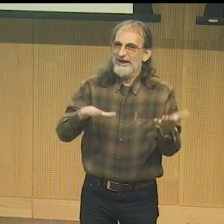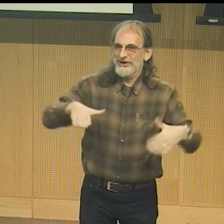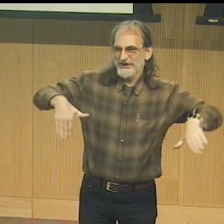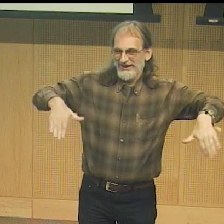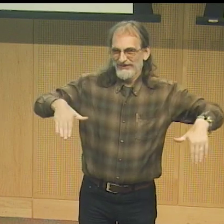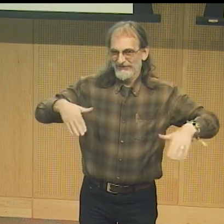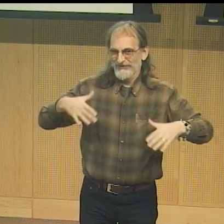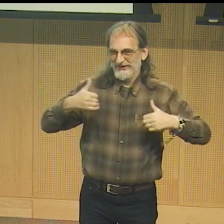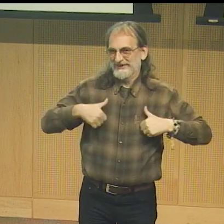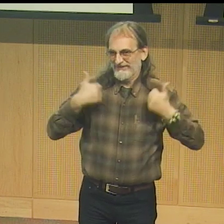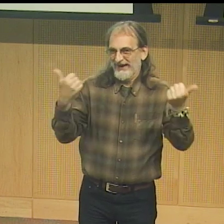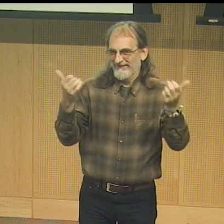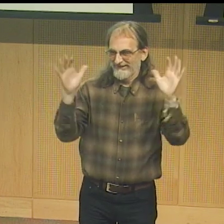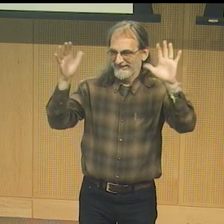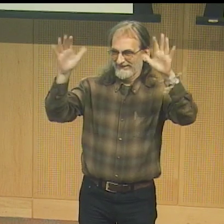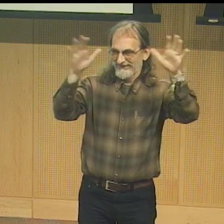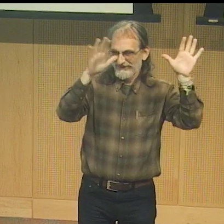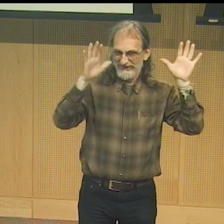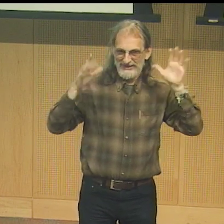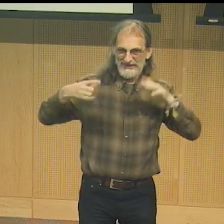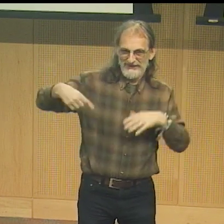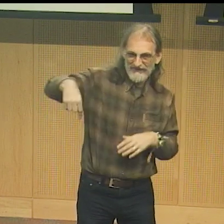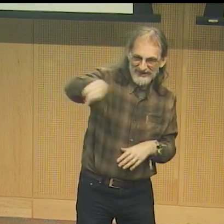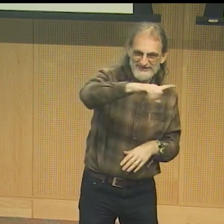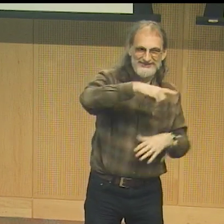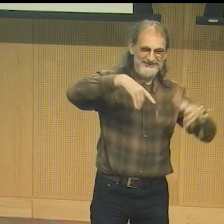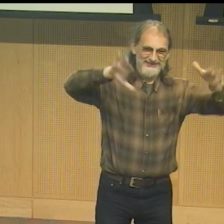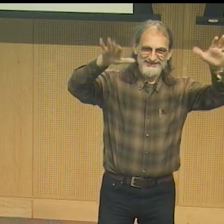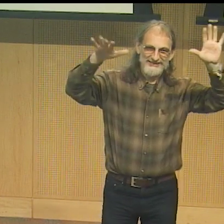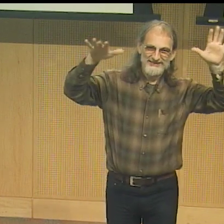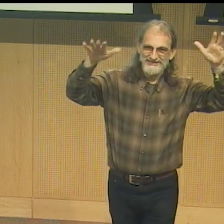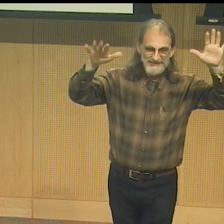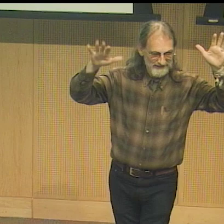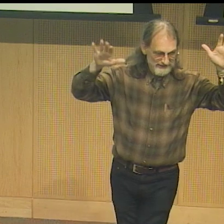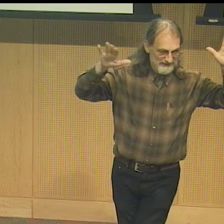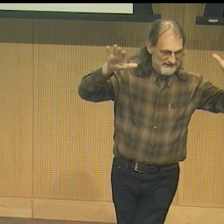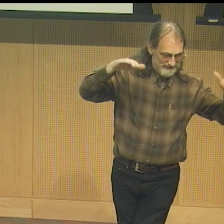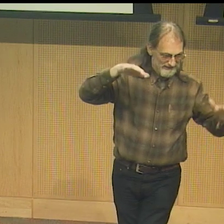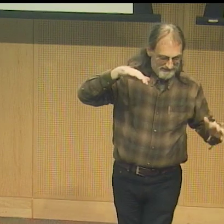We need to celebrate that we're not dead yet. We're still fighting this war.